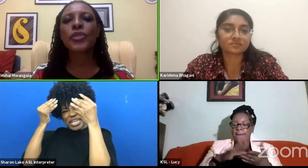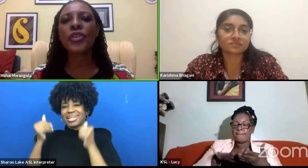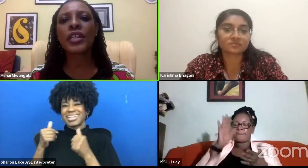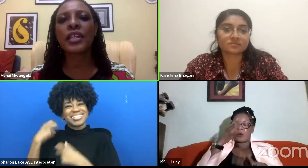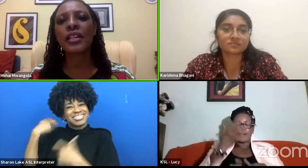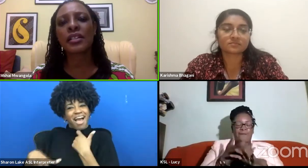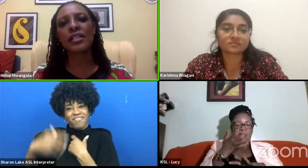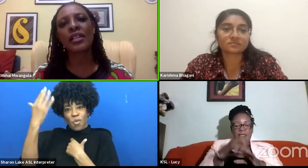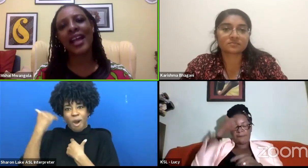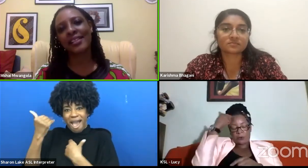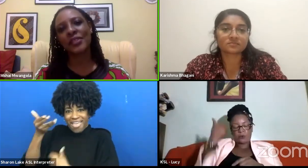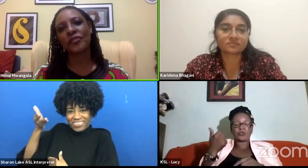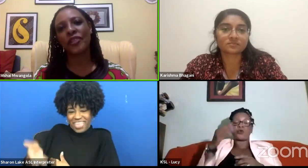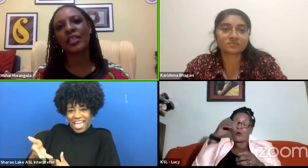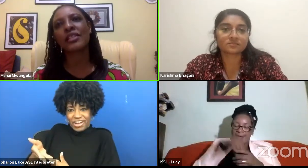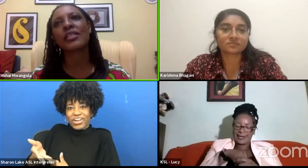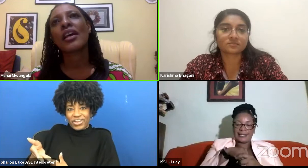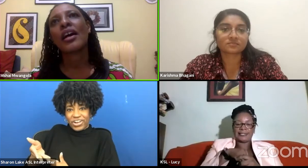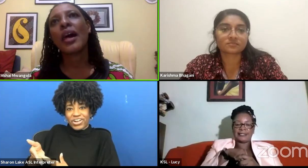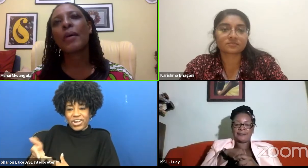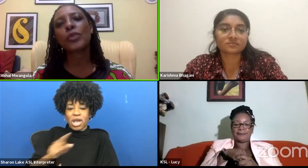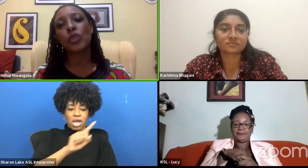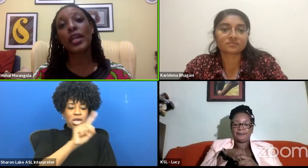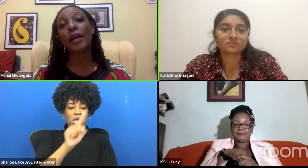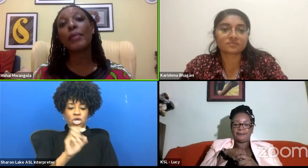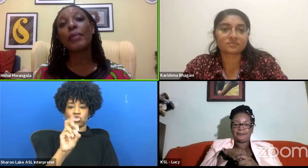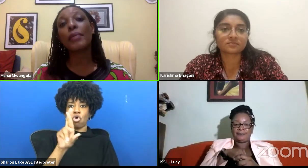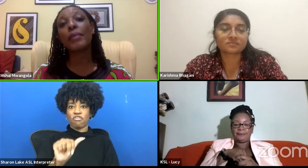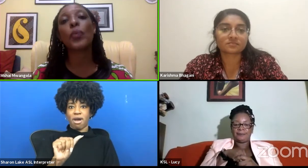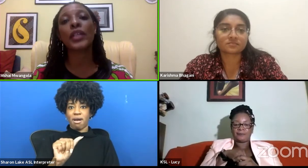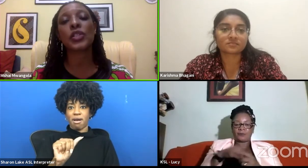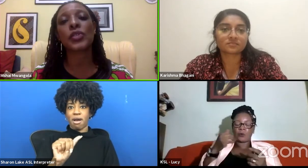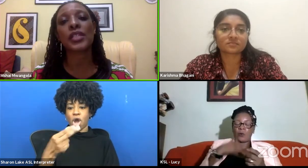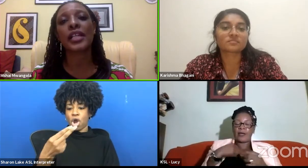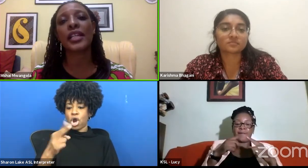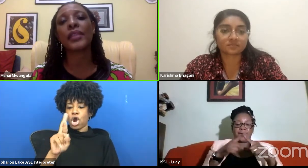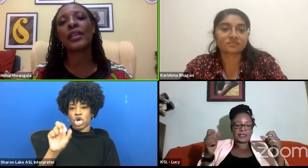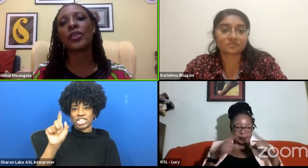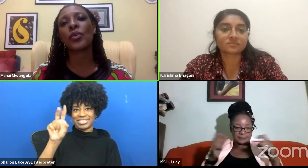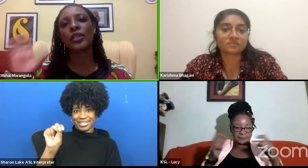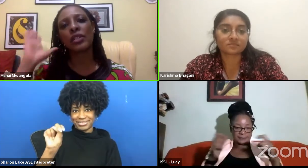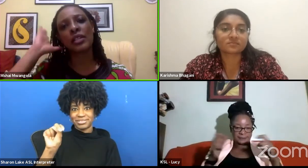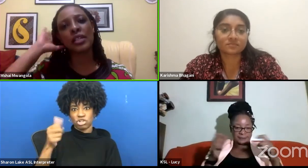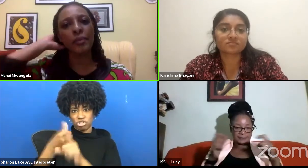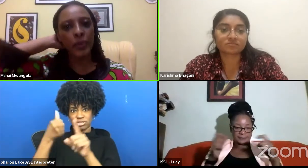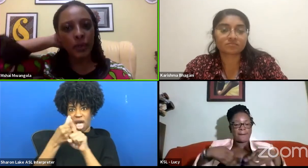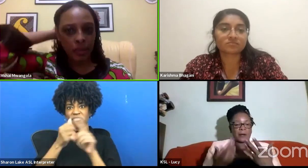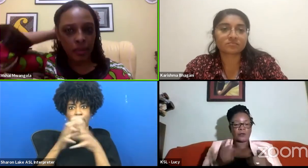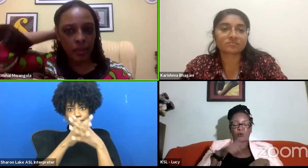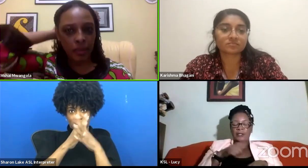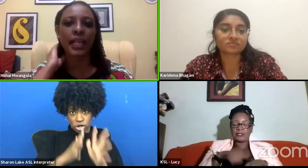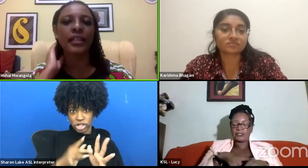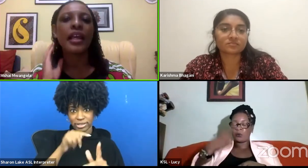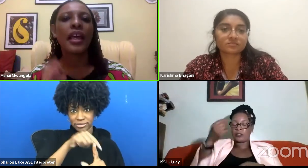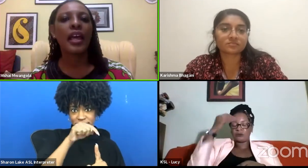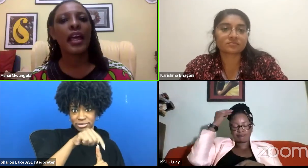Zora Neale Hurston has this phrase talking about when she went to study, and then it's in the book, "Mules and Men"